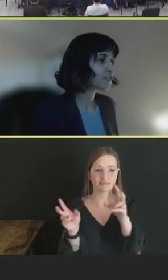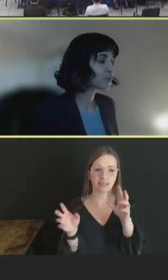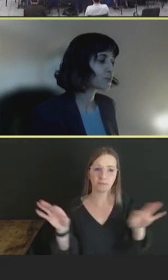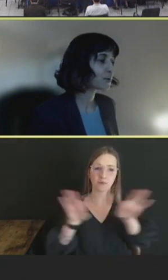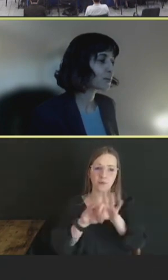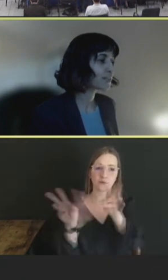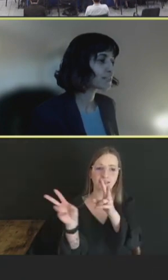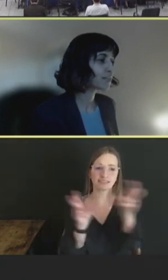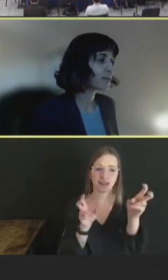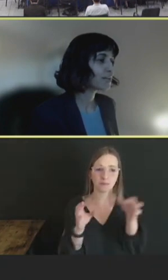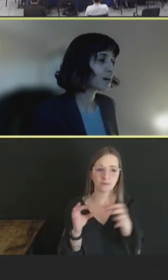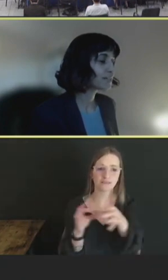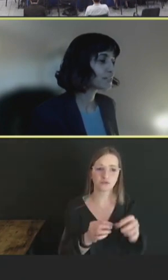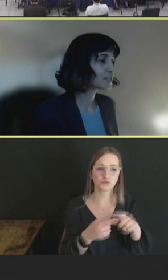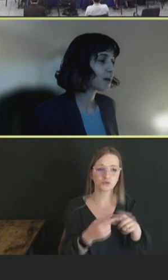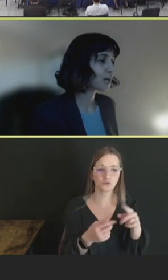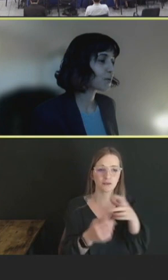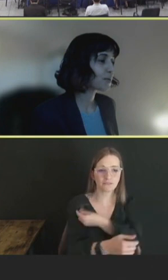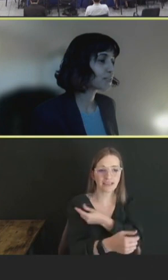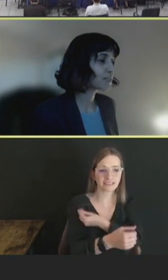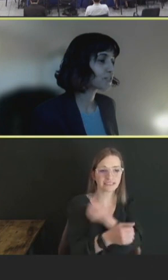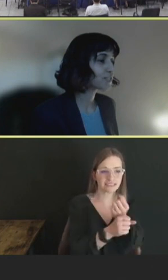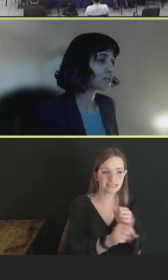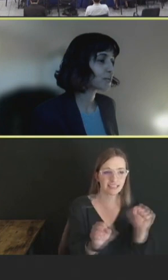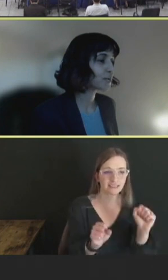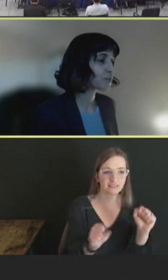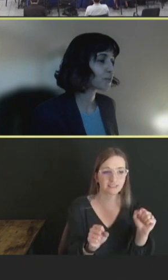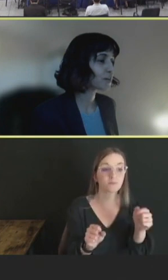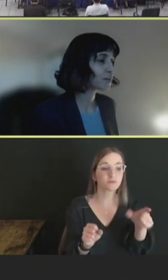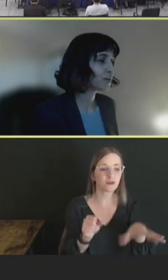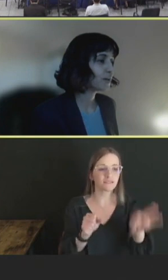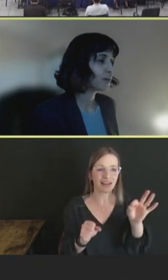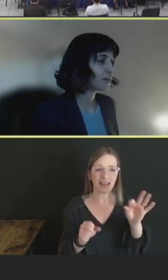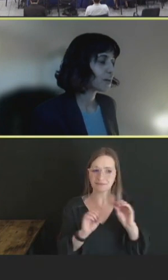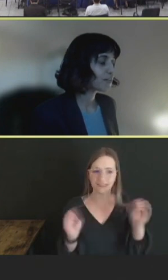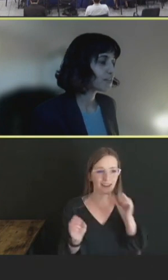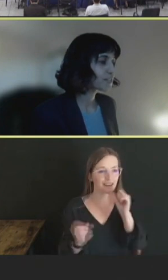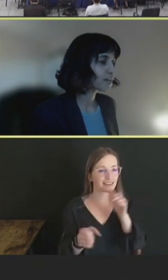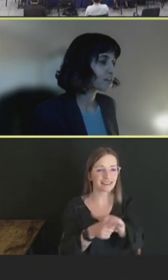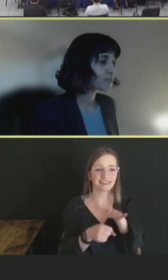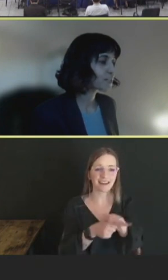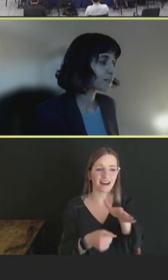or ingredients and autism, autoimmune conditions, and immune overload. The evidence on nonspecific